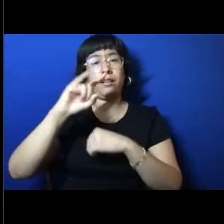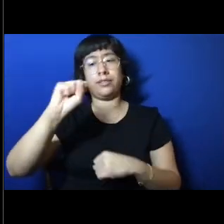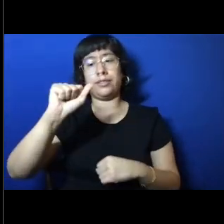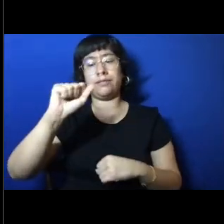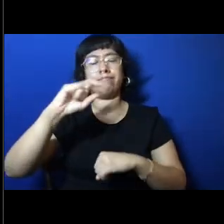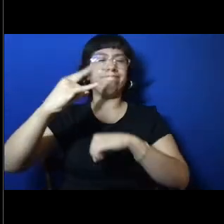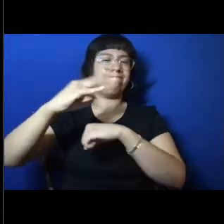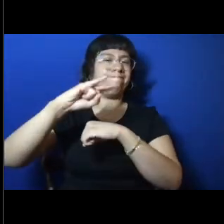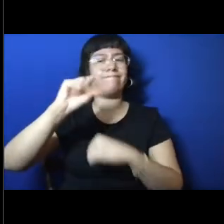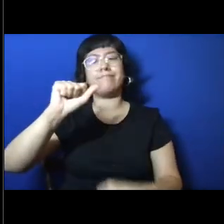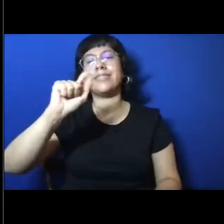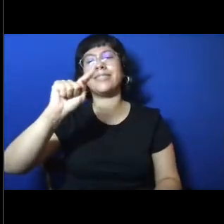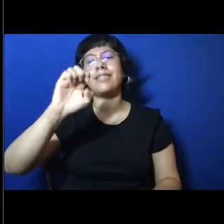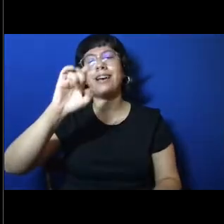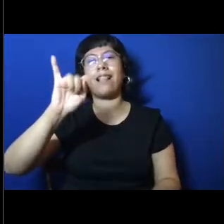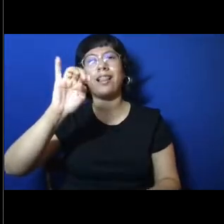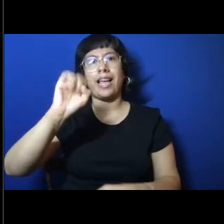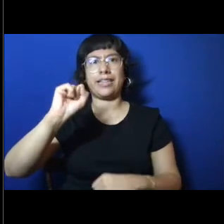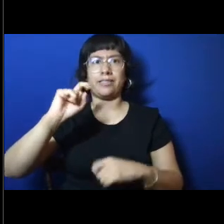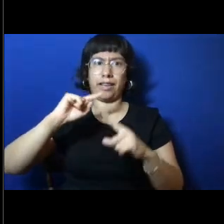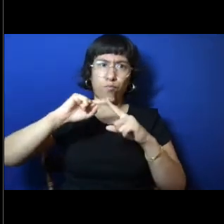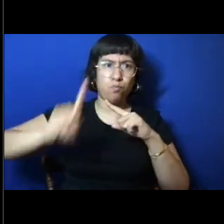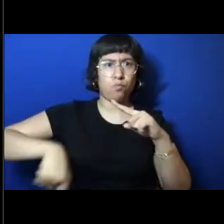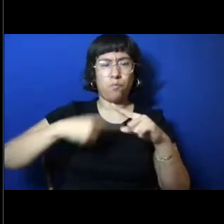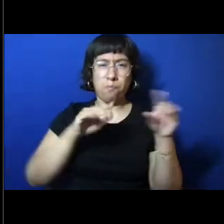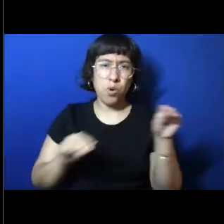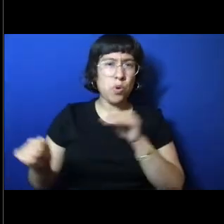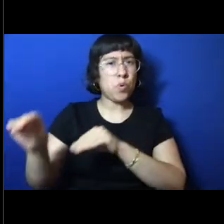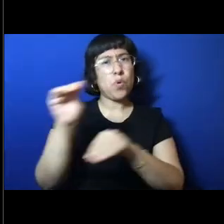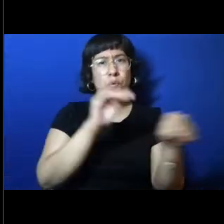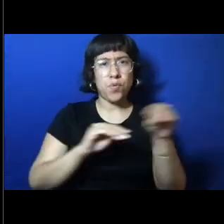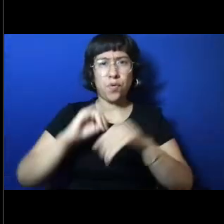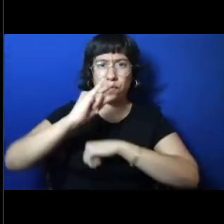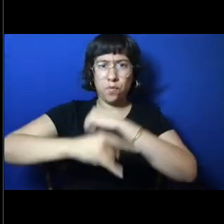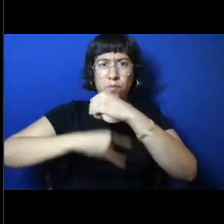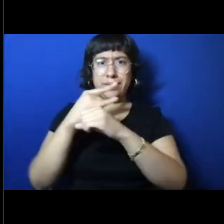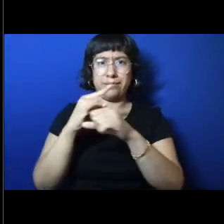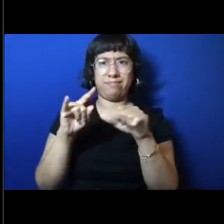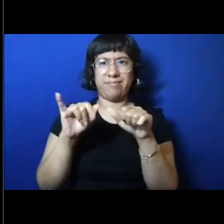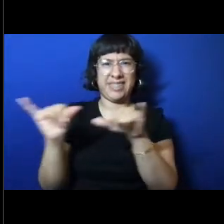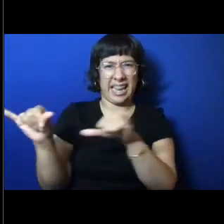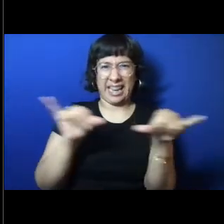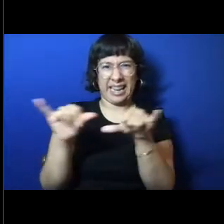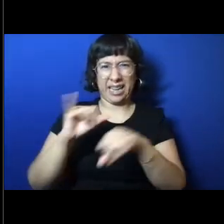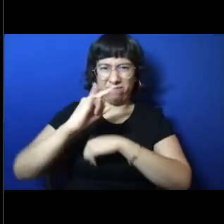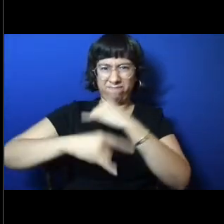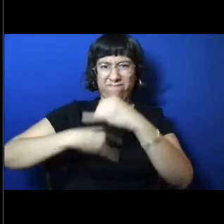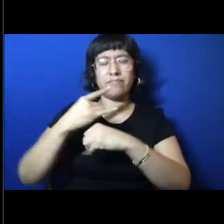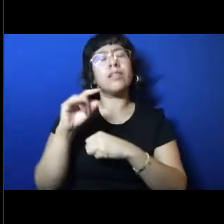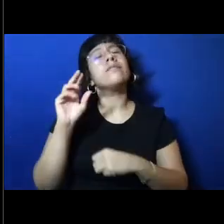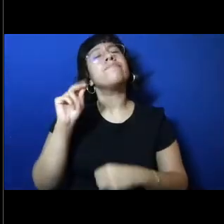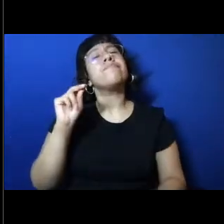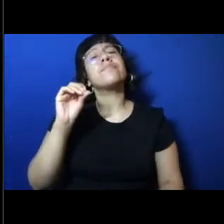No, they don't, and that's a really good question. They'd go in these... Well these different orbits are basically, think of them as a path around the earth. And an orbit is nothing more